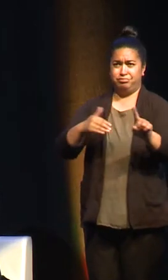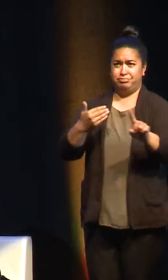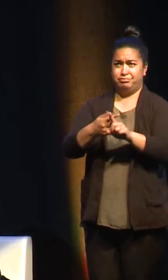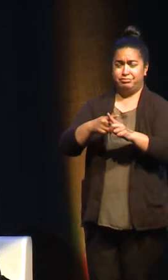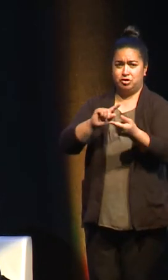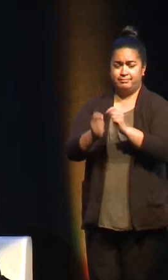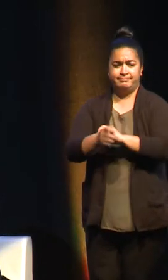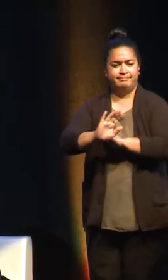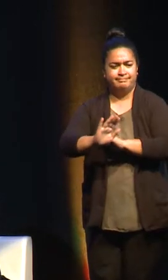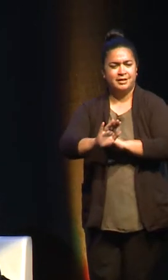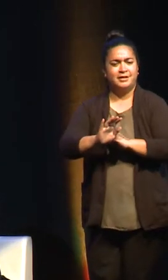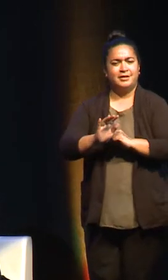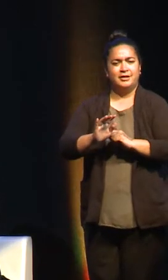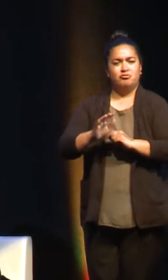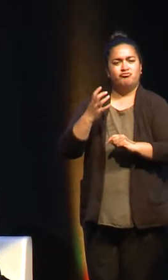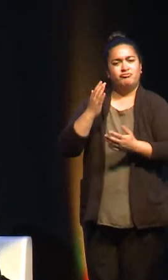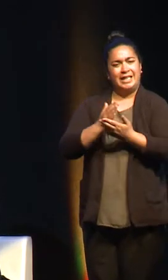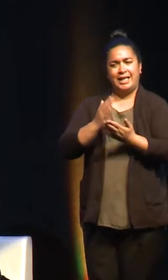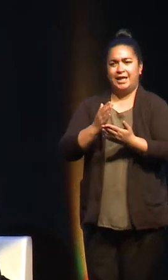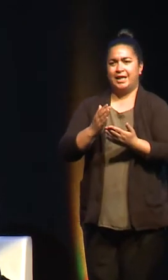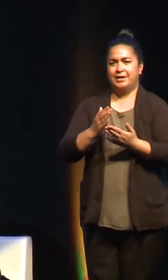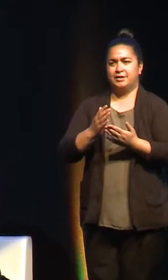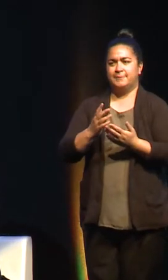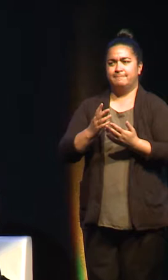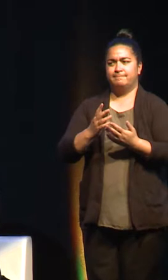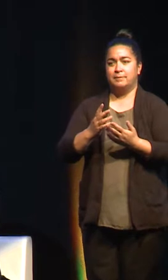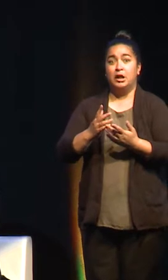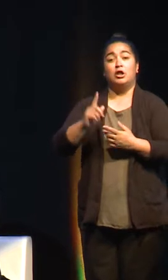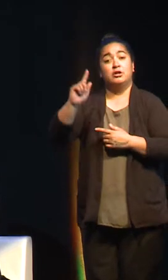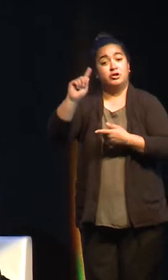looking at that as a fact that it will transition at some time in the future. And it may take